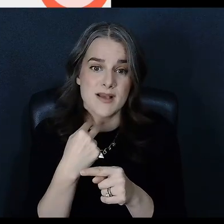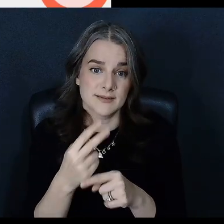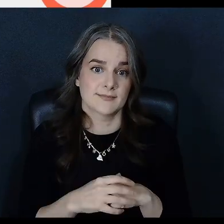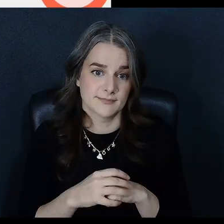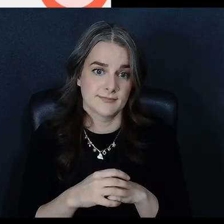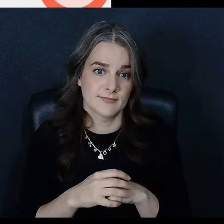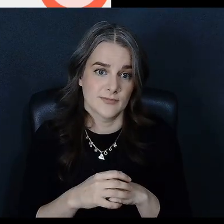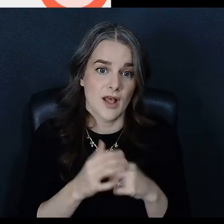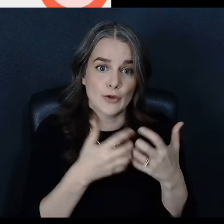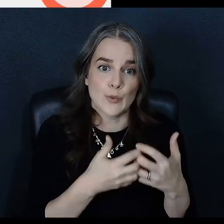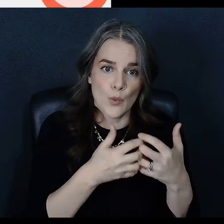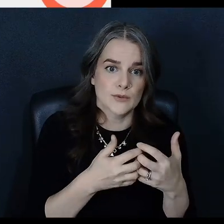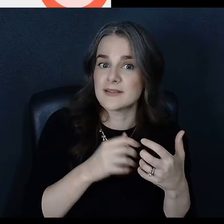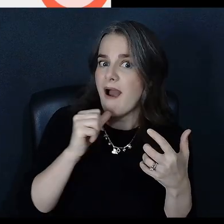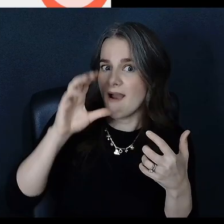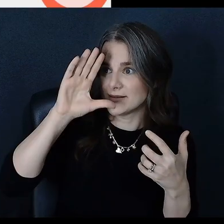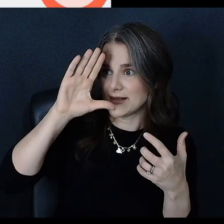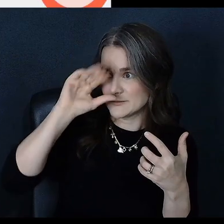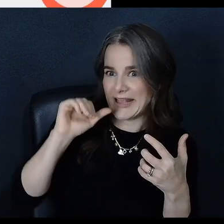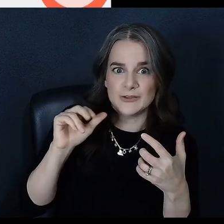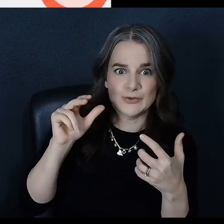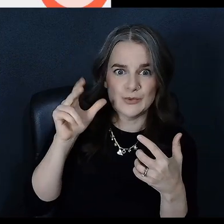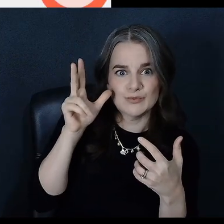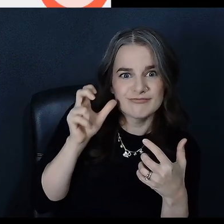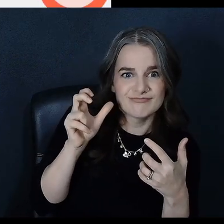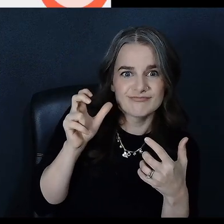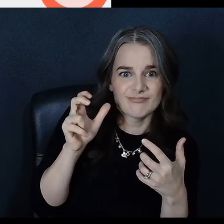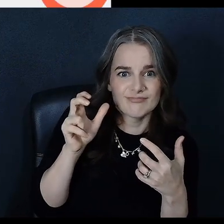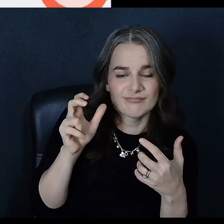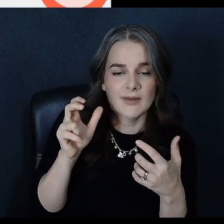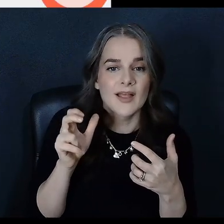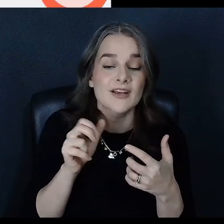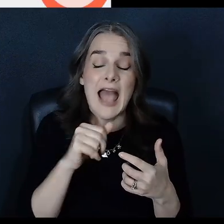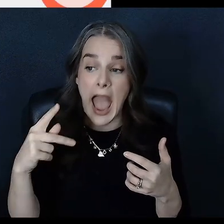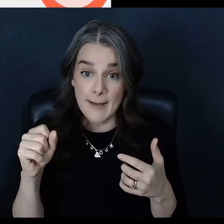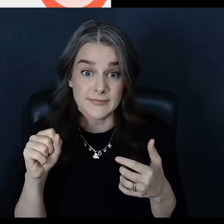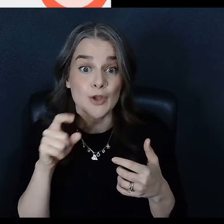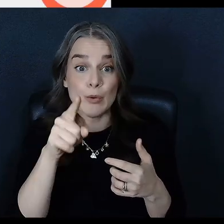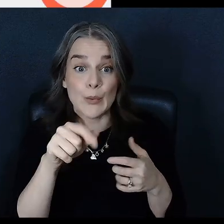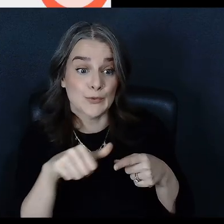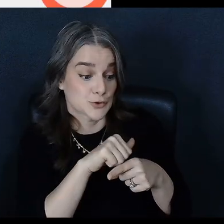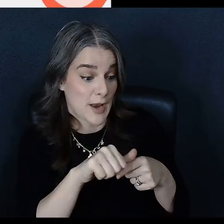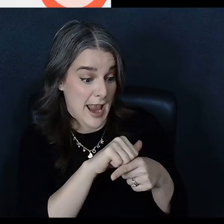there are some different apps that can help you where you train them. You train the app to recognize your voice.